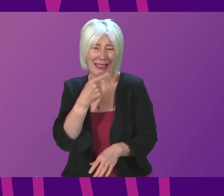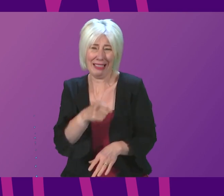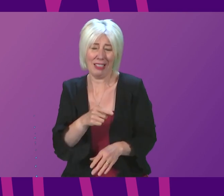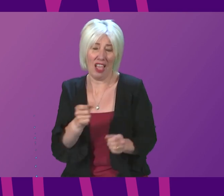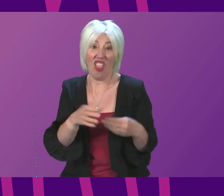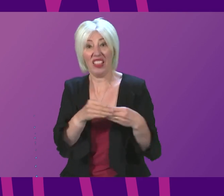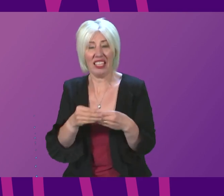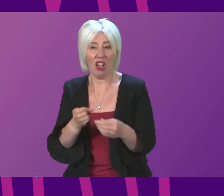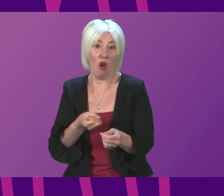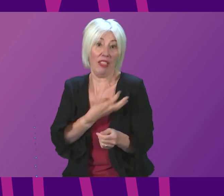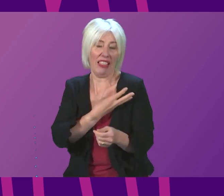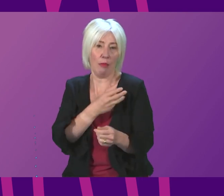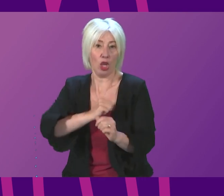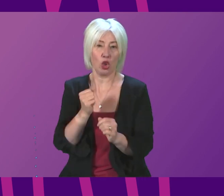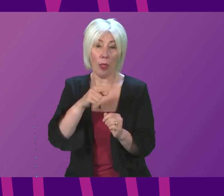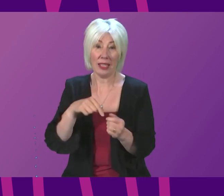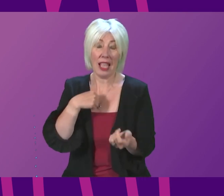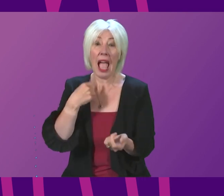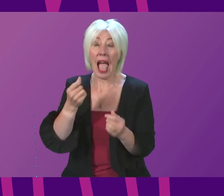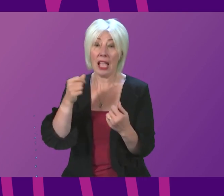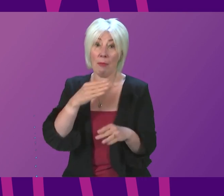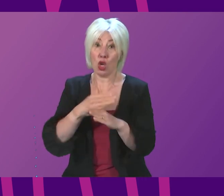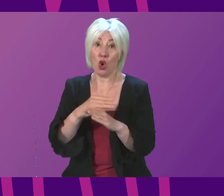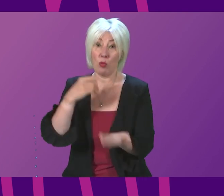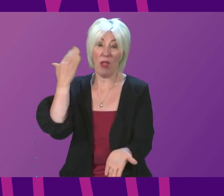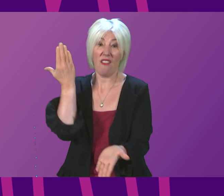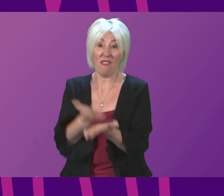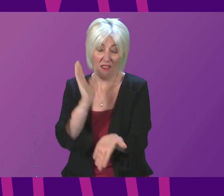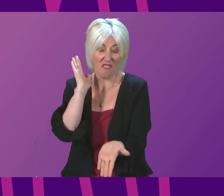it is my job to put facts in front of the Scottish people.